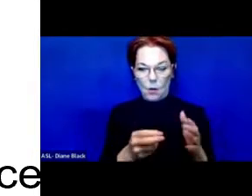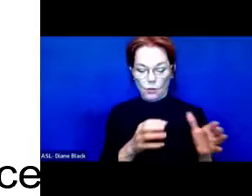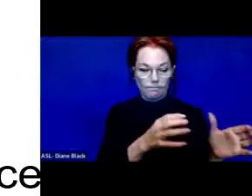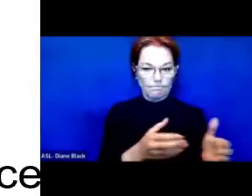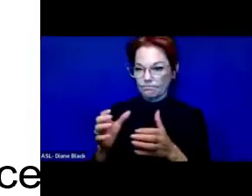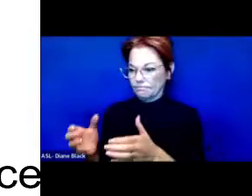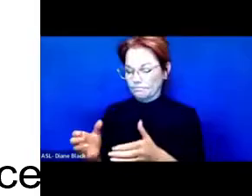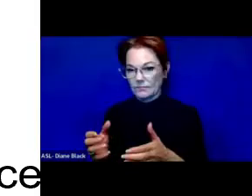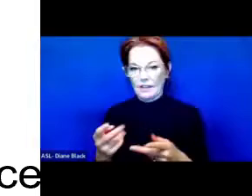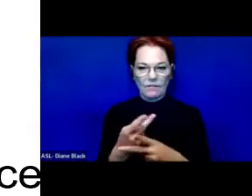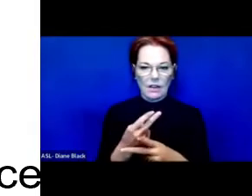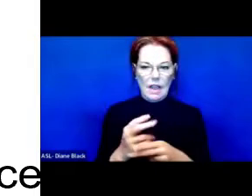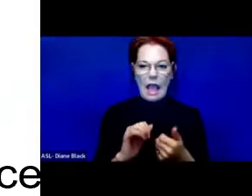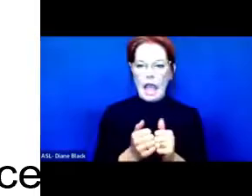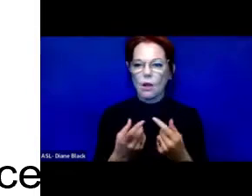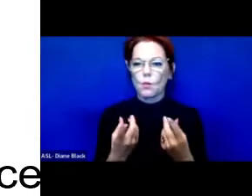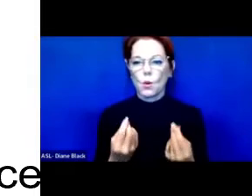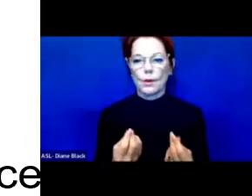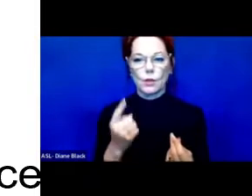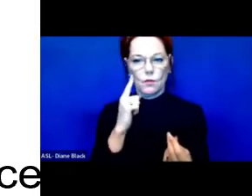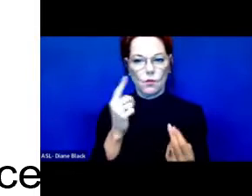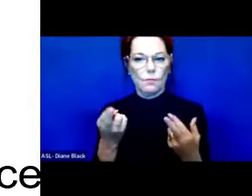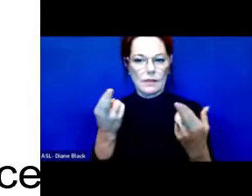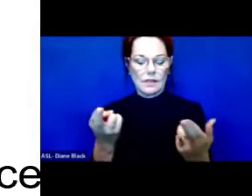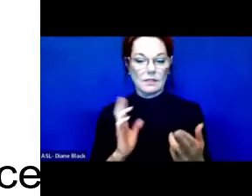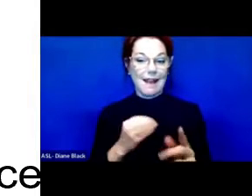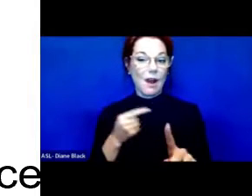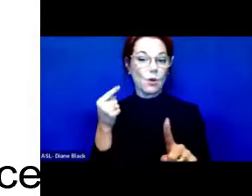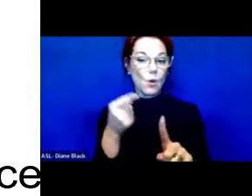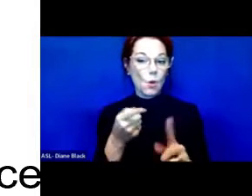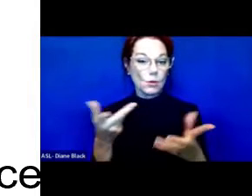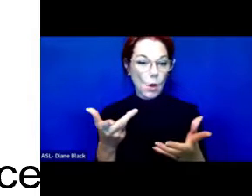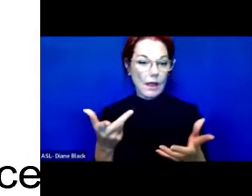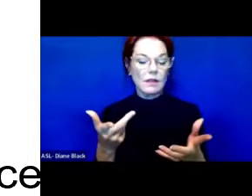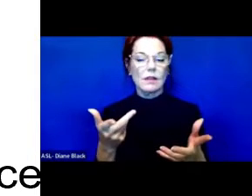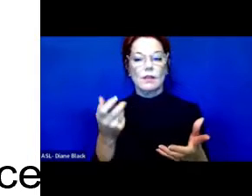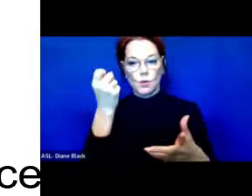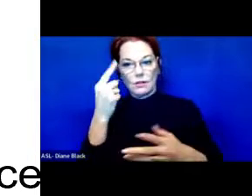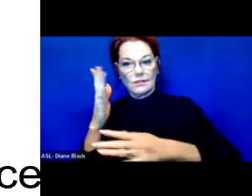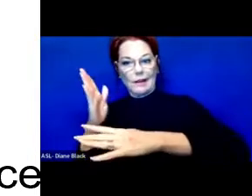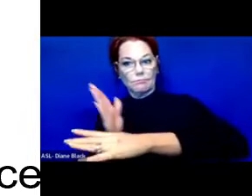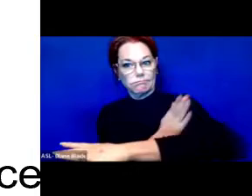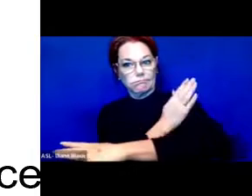recommendations. So the goal of our project was to really understand the landscape across the justice system, what is